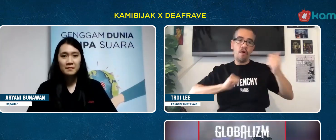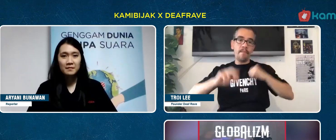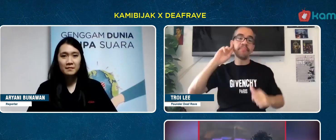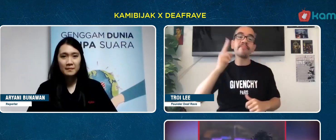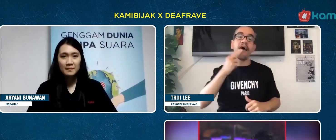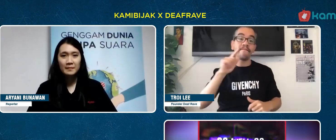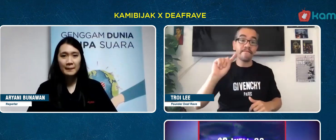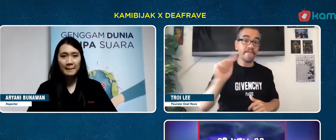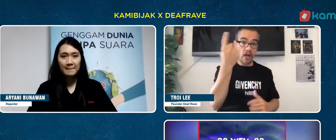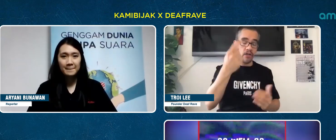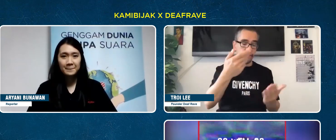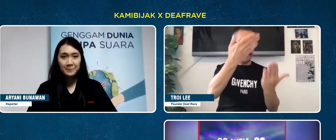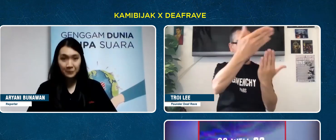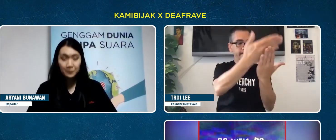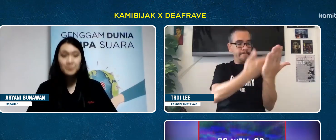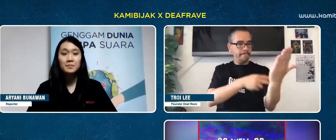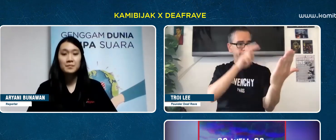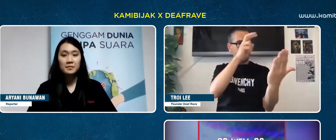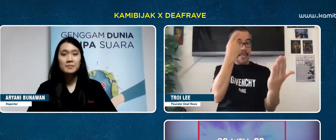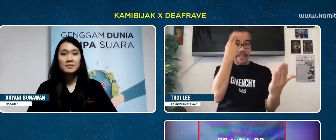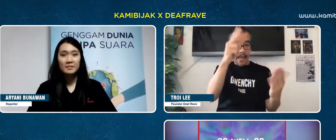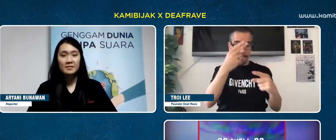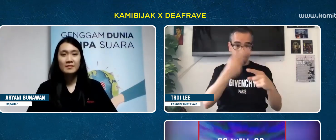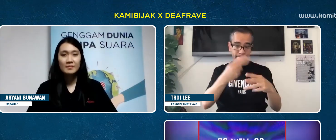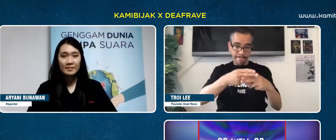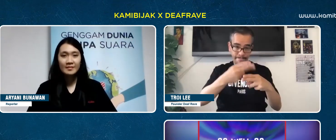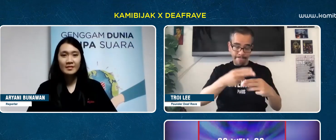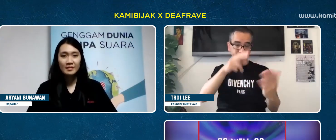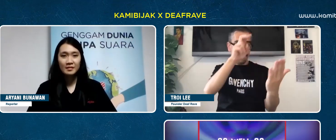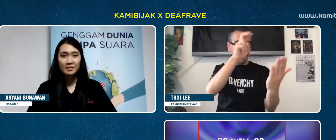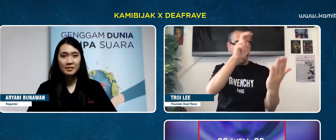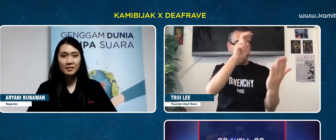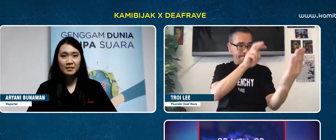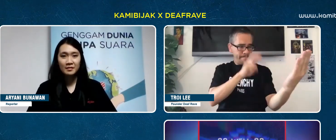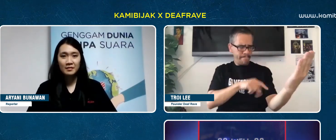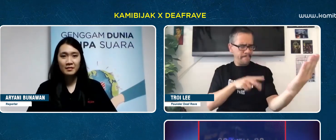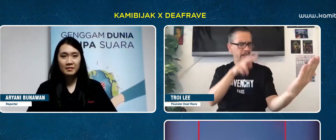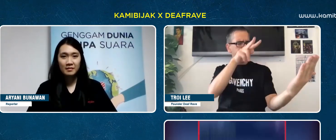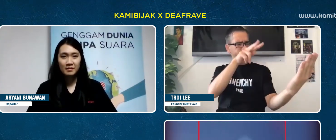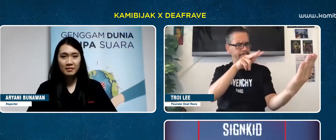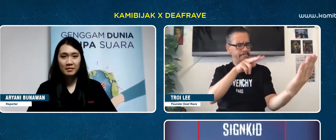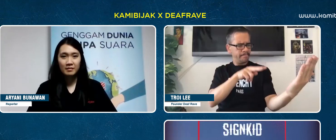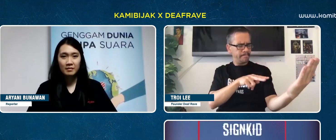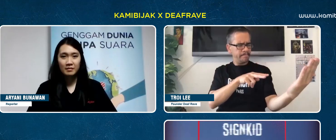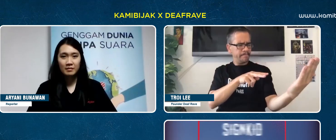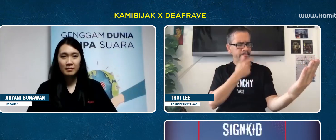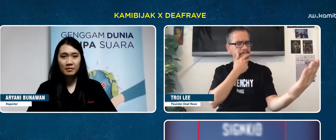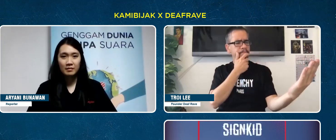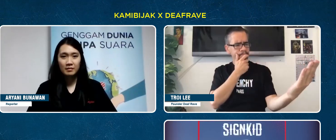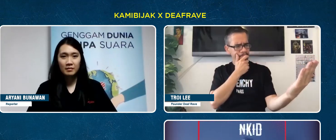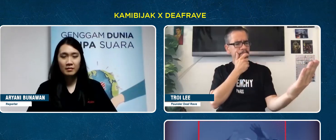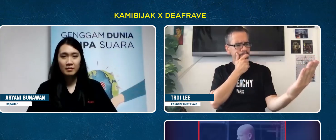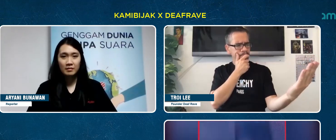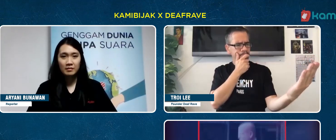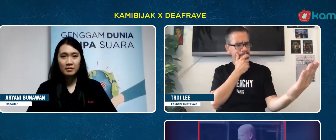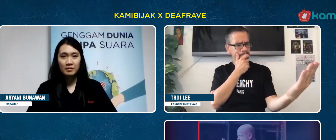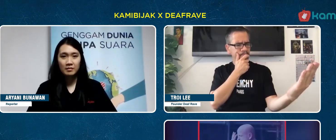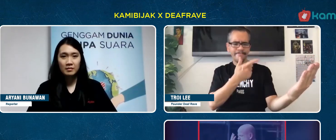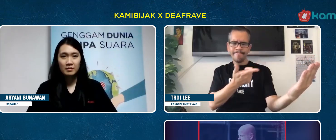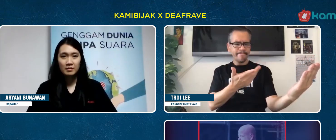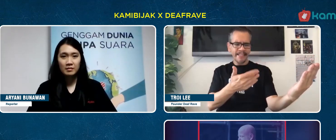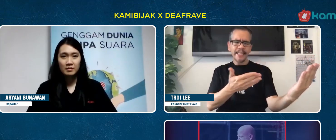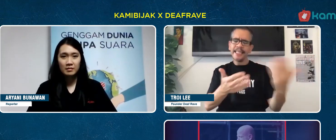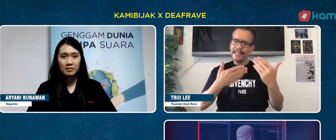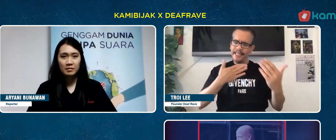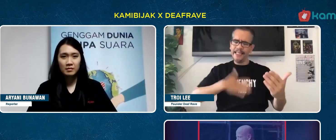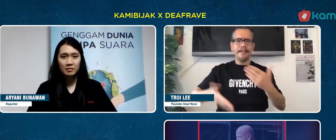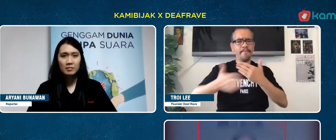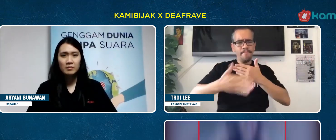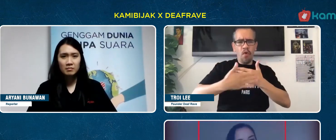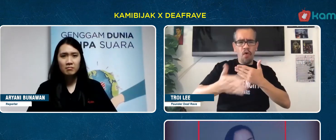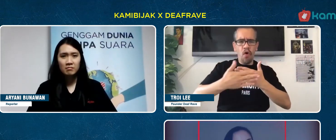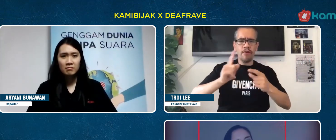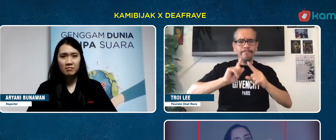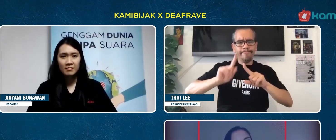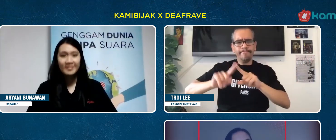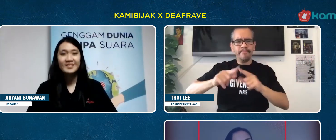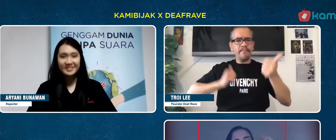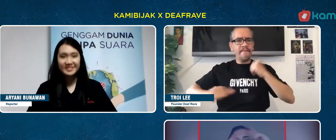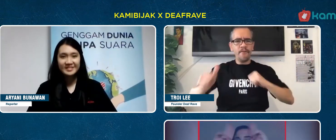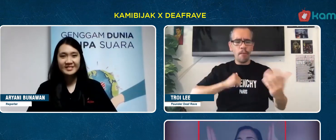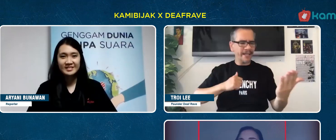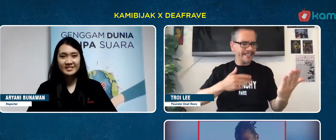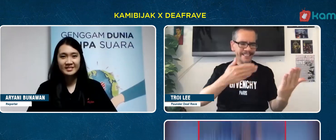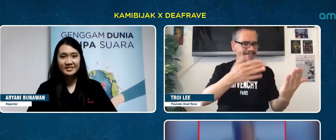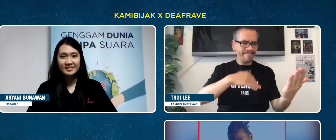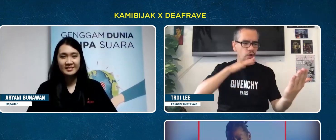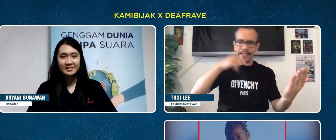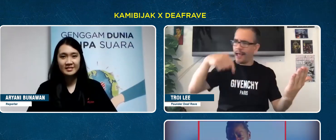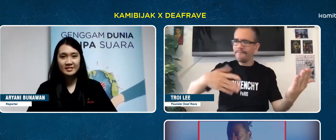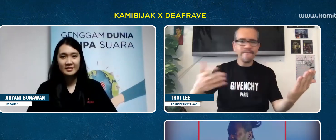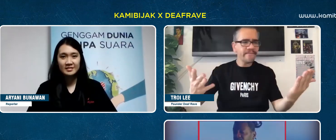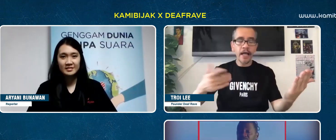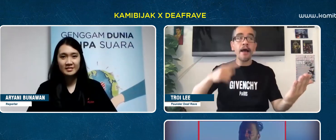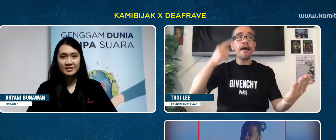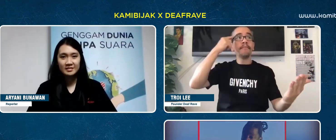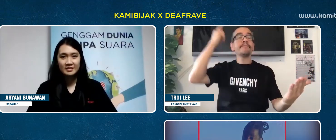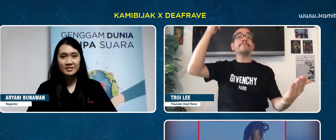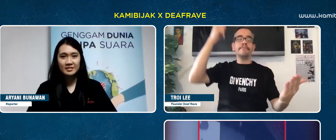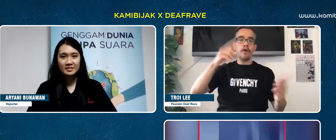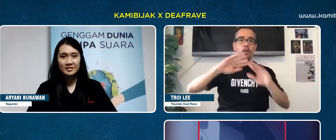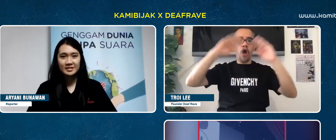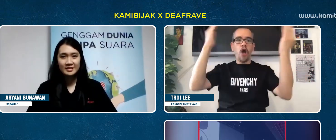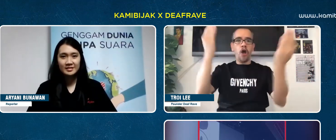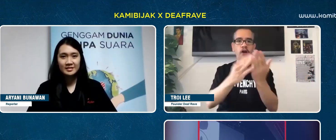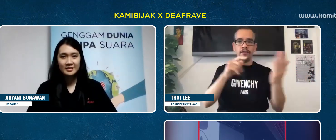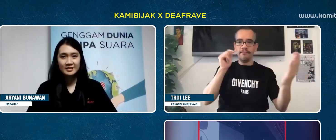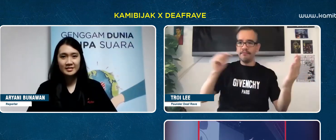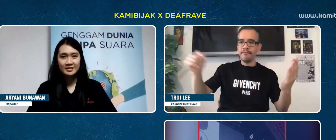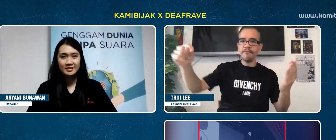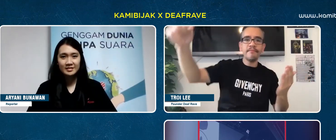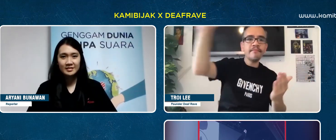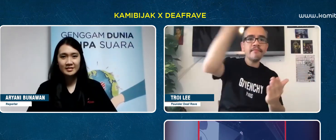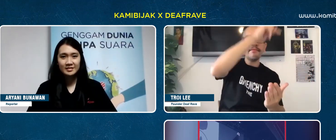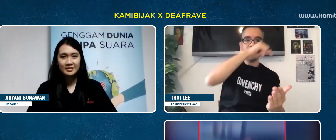Then, I asked and explain to those from other countries